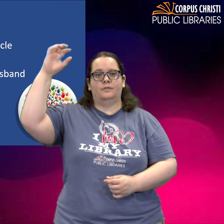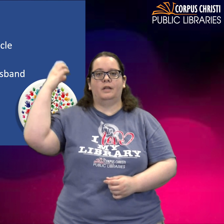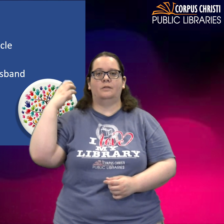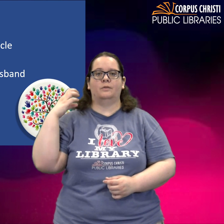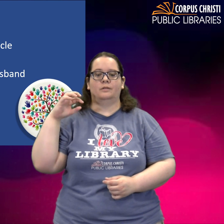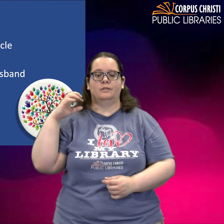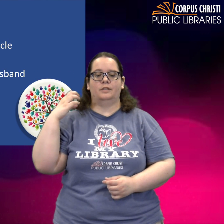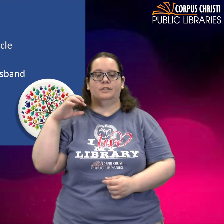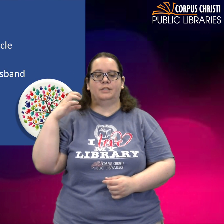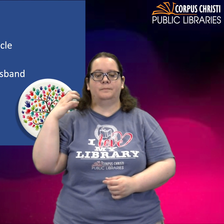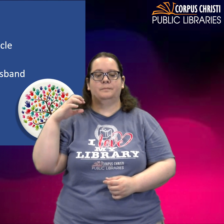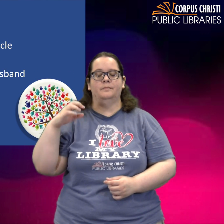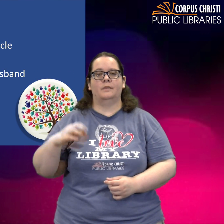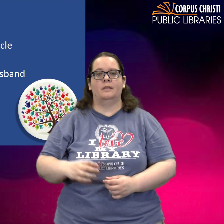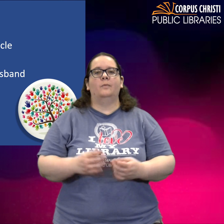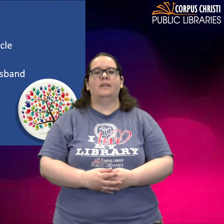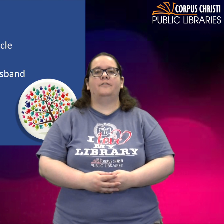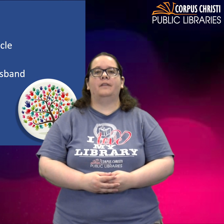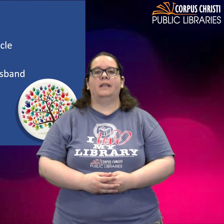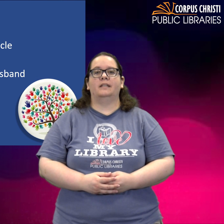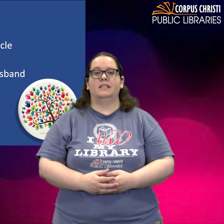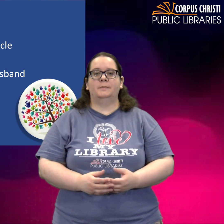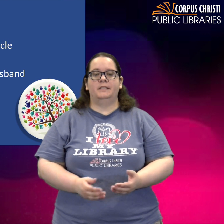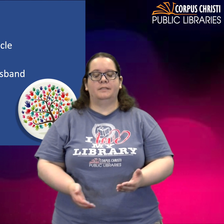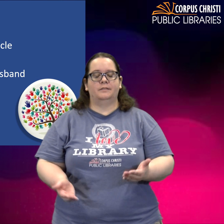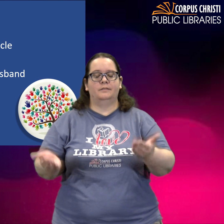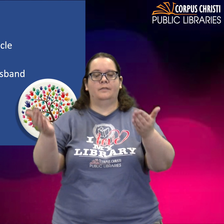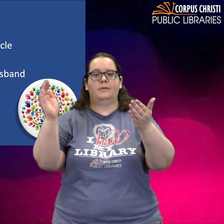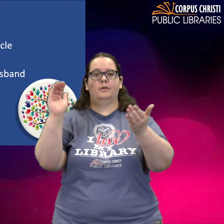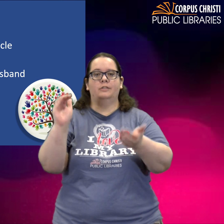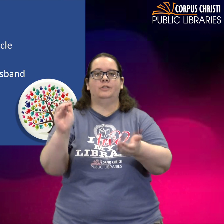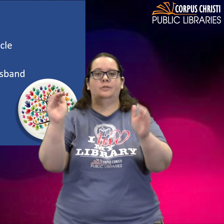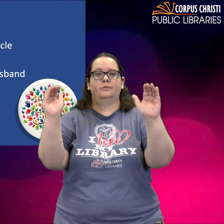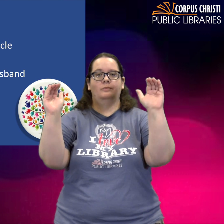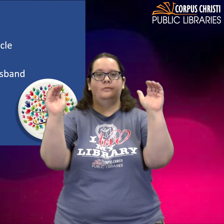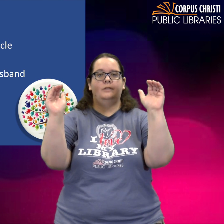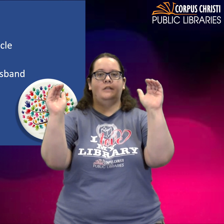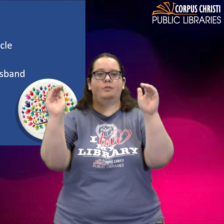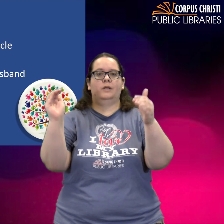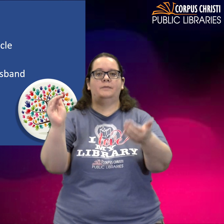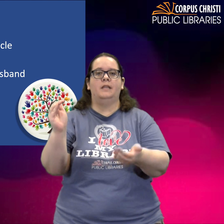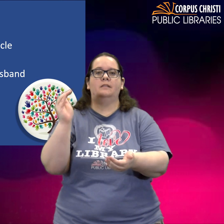forehead or near the chin. Wife and husband, for that we're going to take two cupped hands.